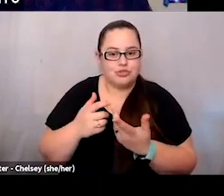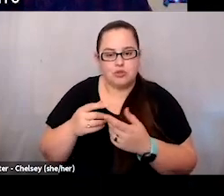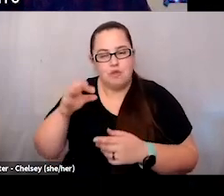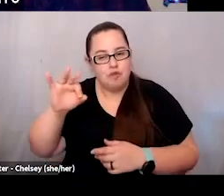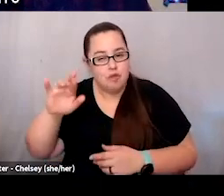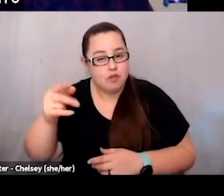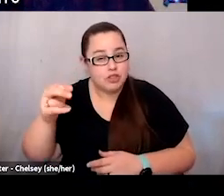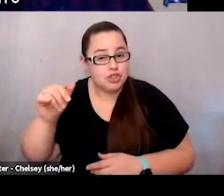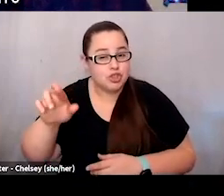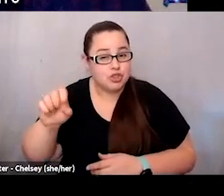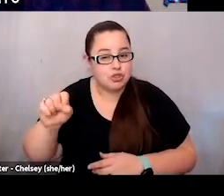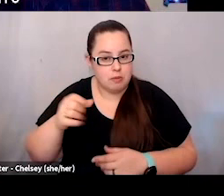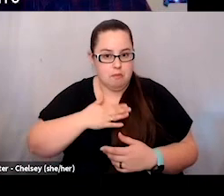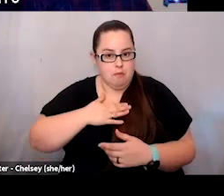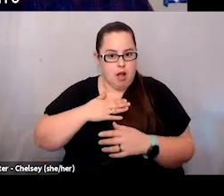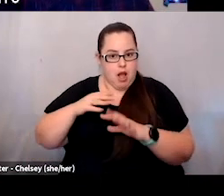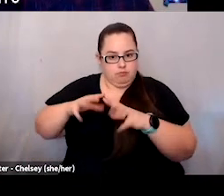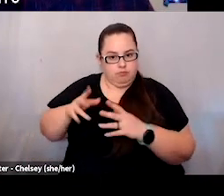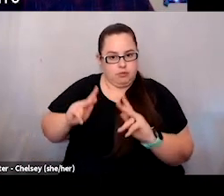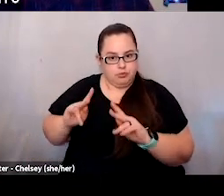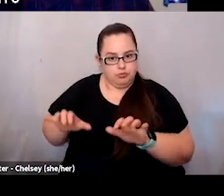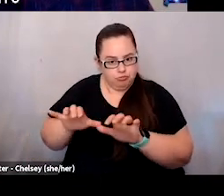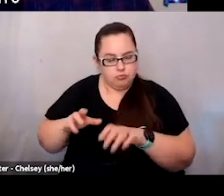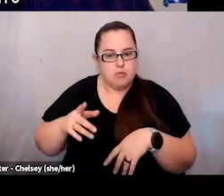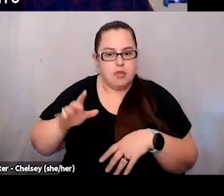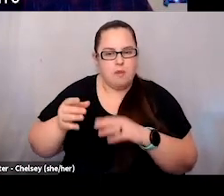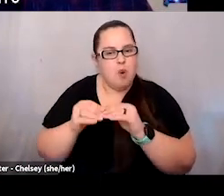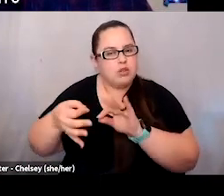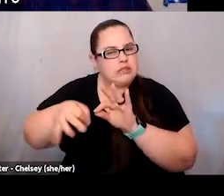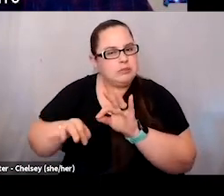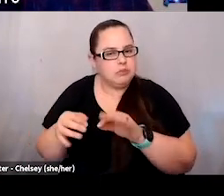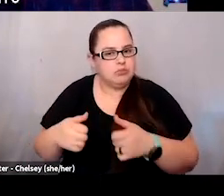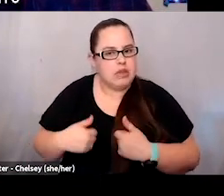hunters and gatherers, very simplistic lifestyle. People assume that because our